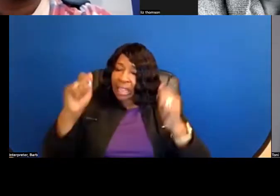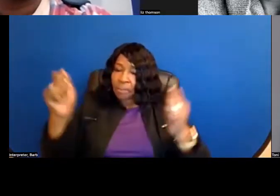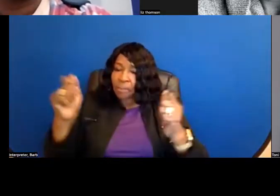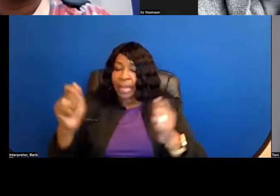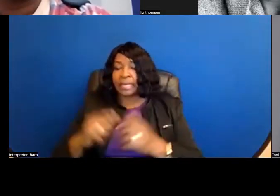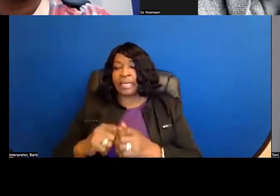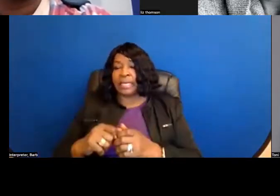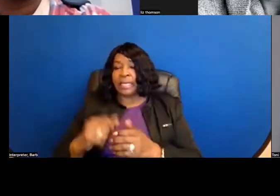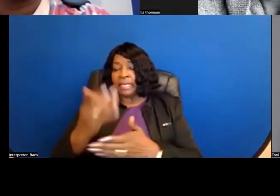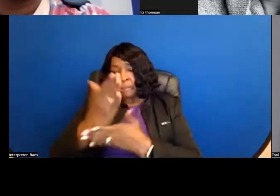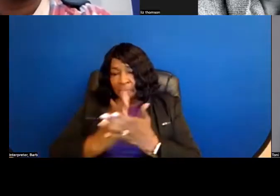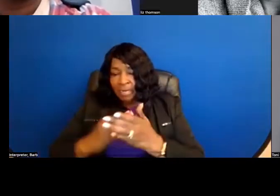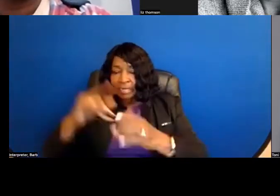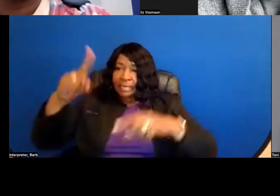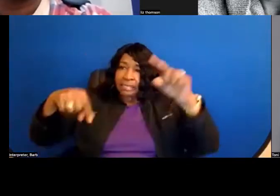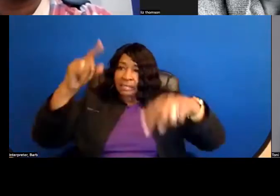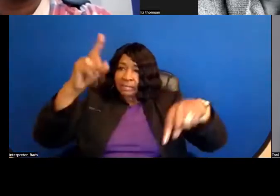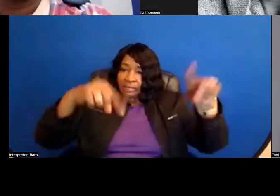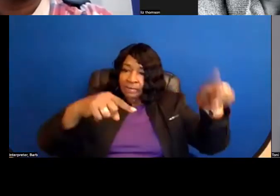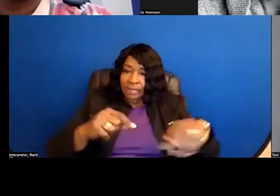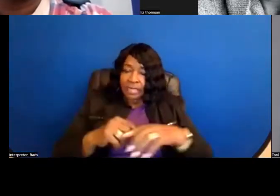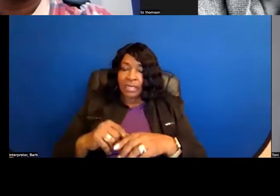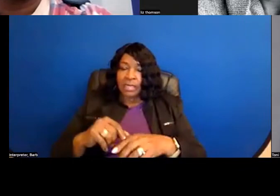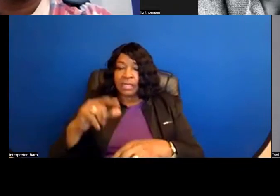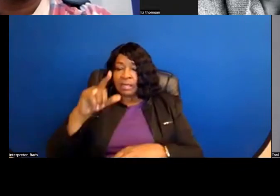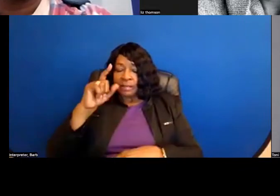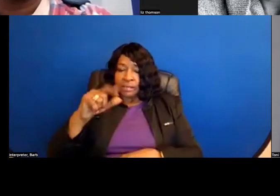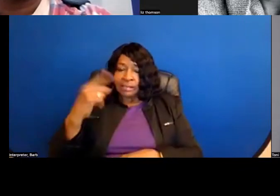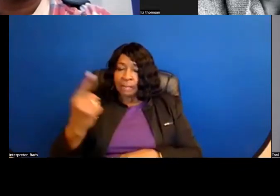a characteristic to be proud of, right?